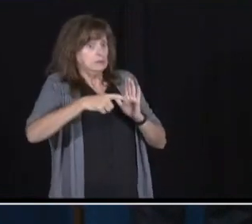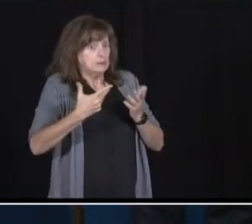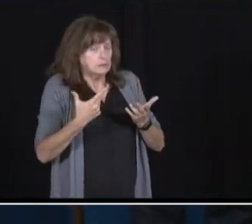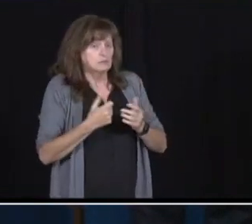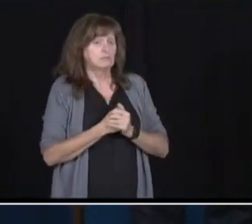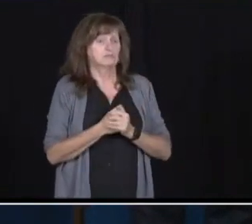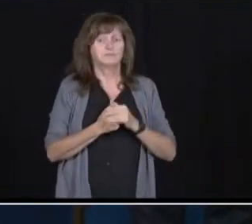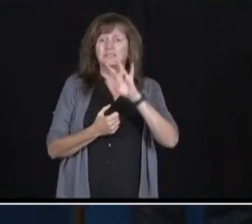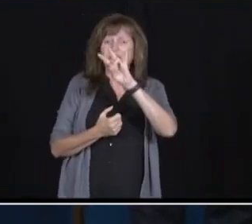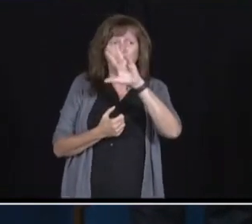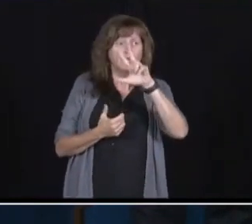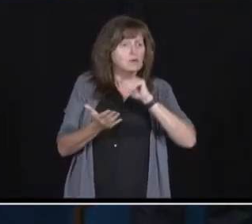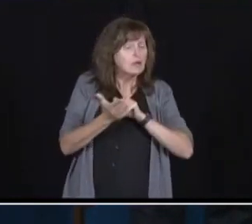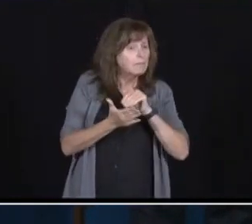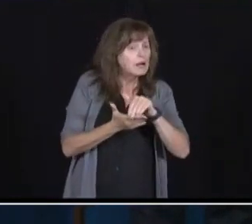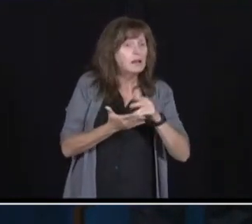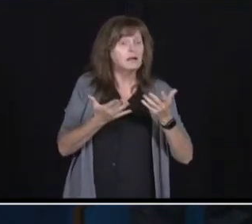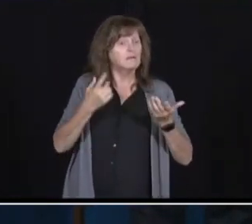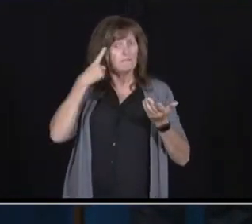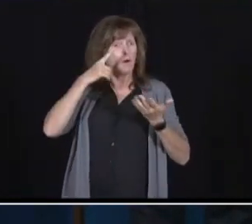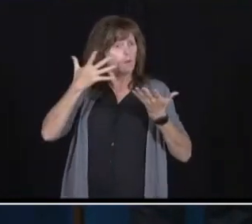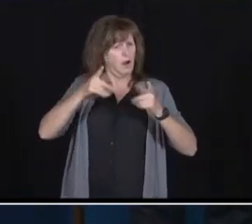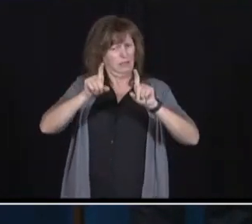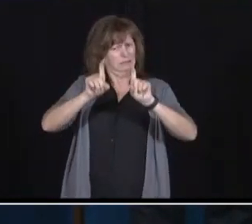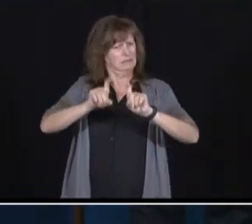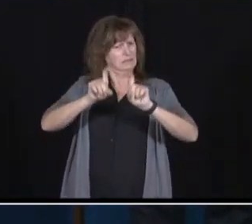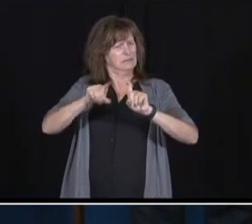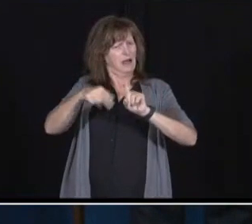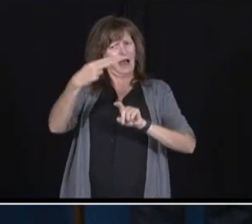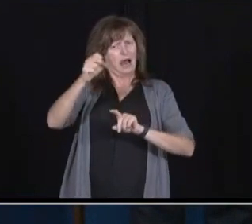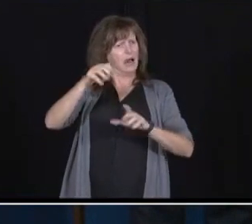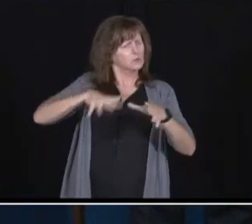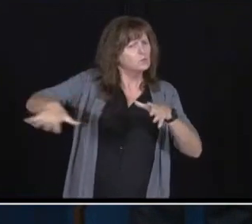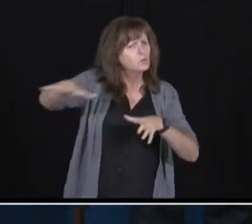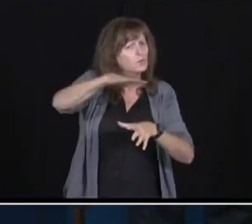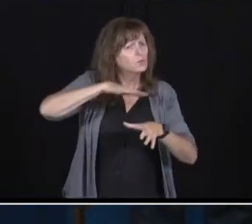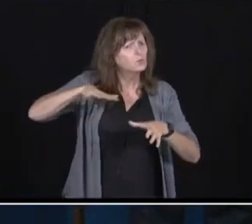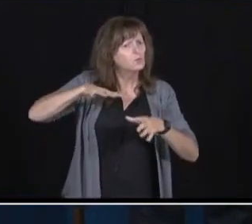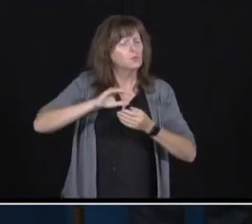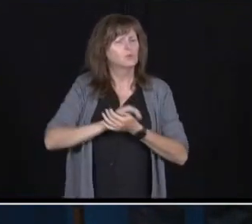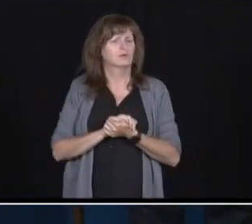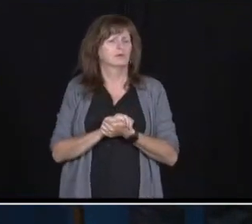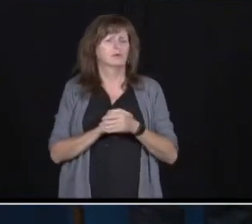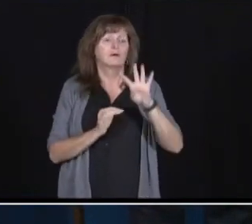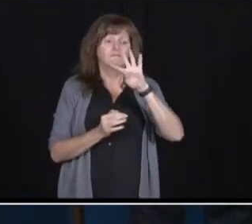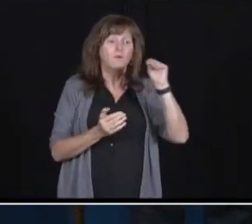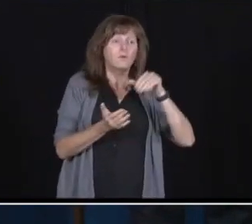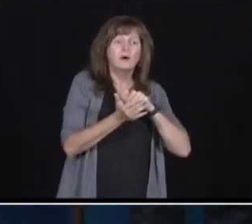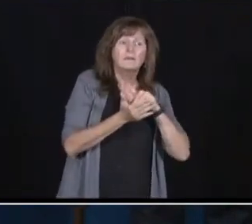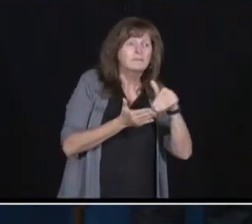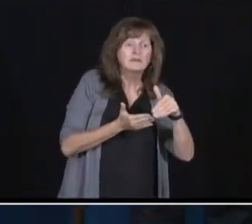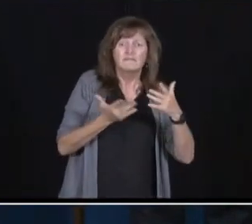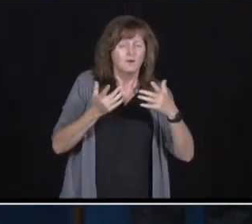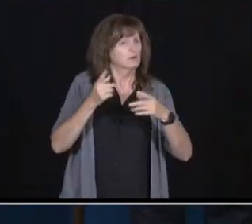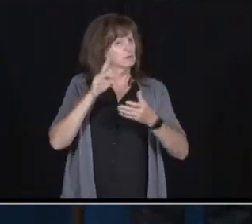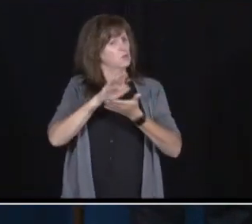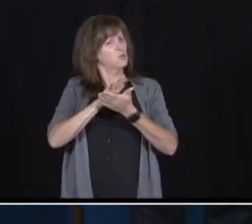unable to afford a mask, $73 million to support aggressive testing in Ontario secondary schools. 40 million in cleaning for school buses twice a day.